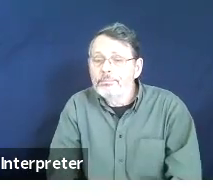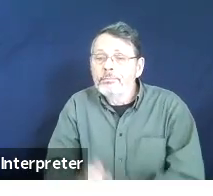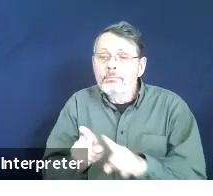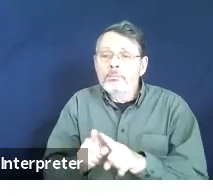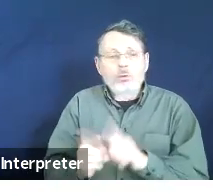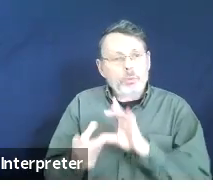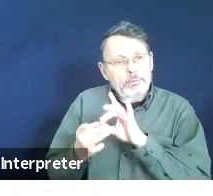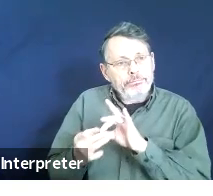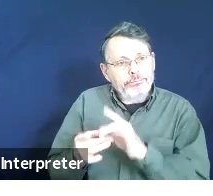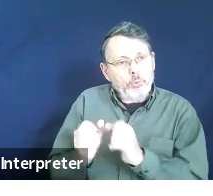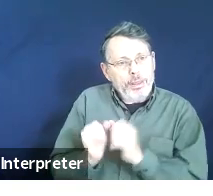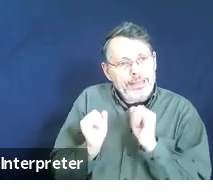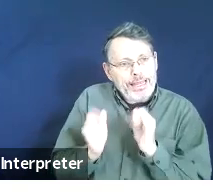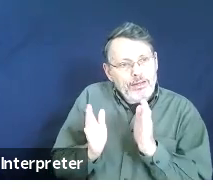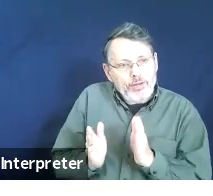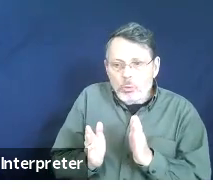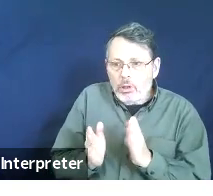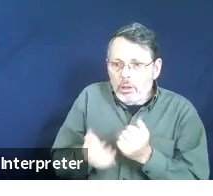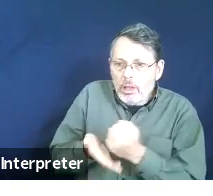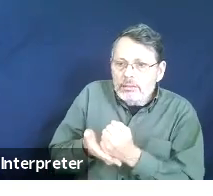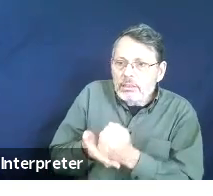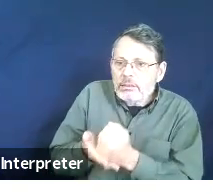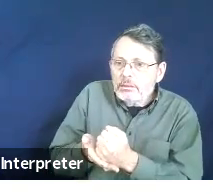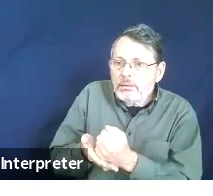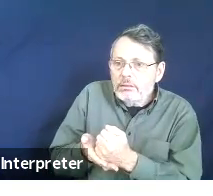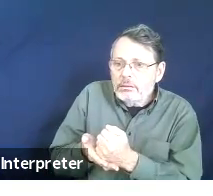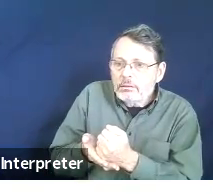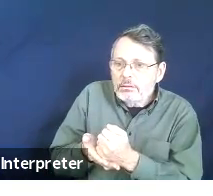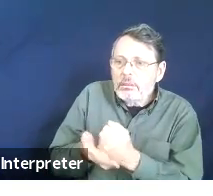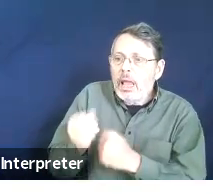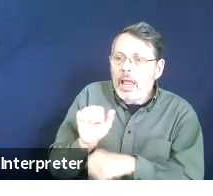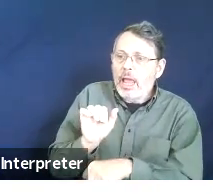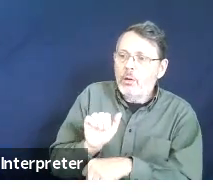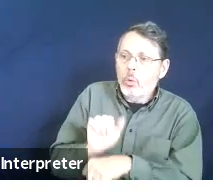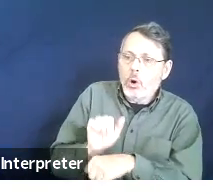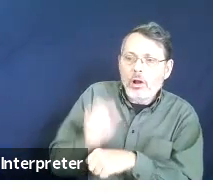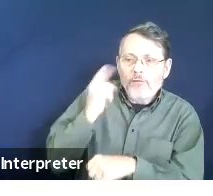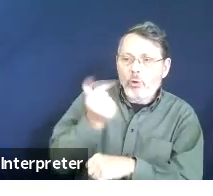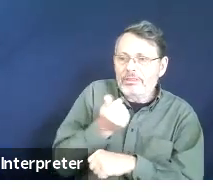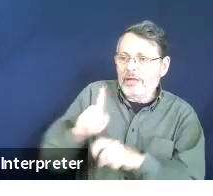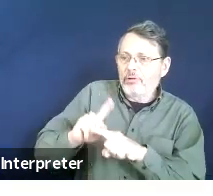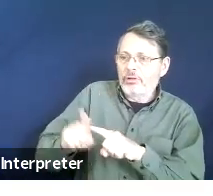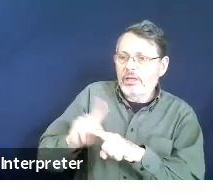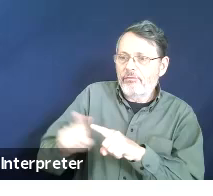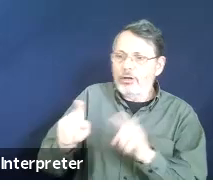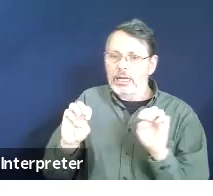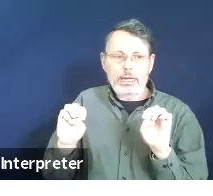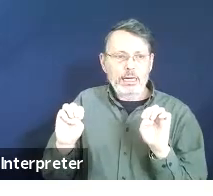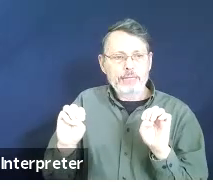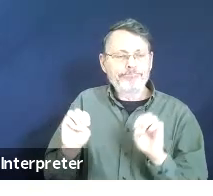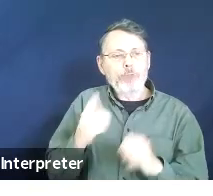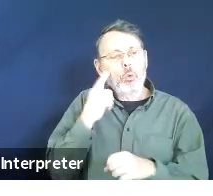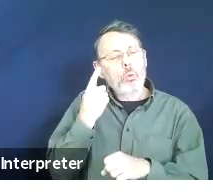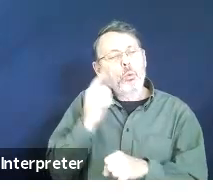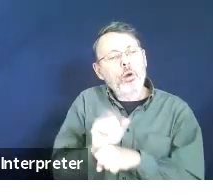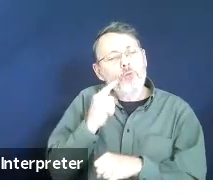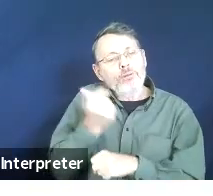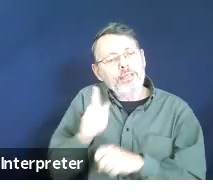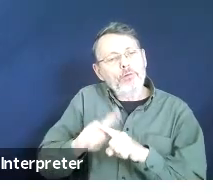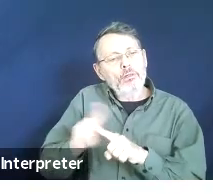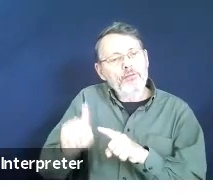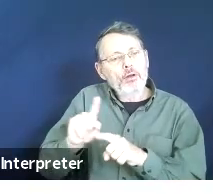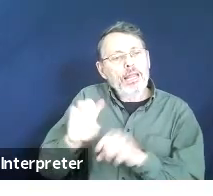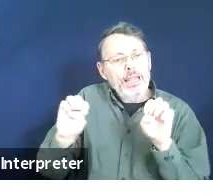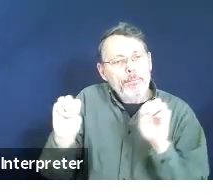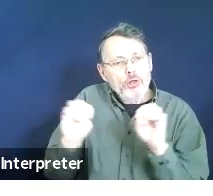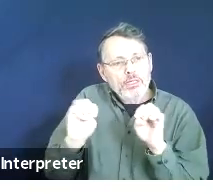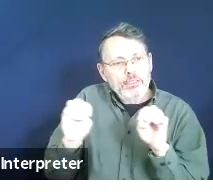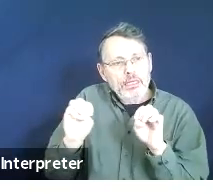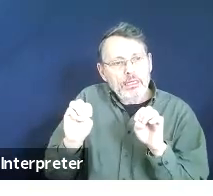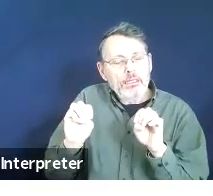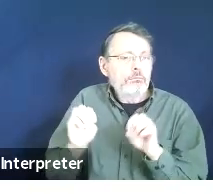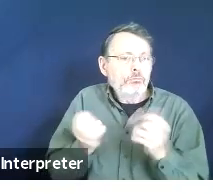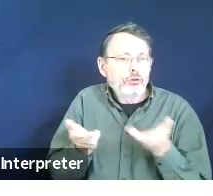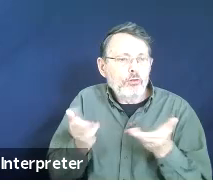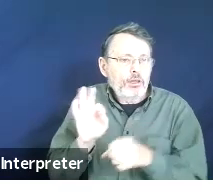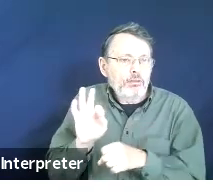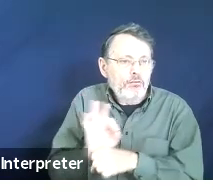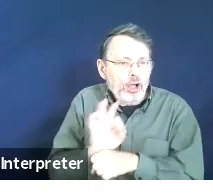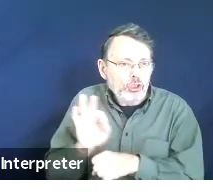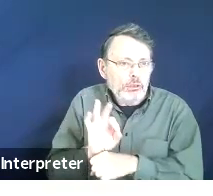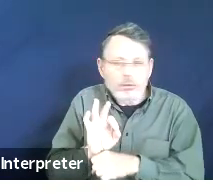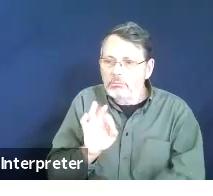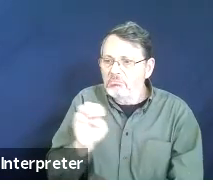individual assistants, and work several emergency service functions or ESF. So the emergency service